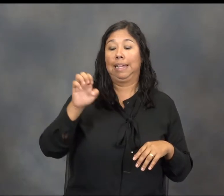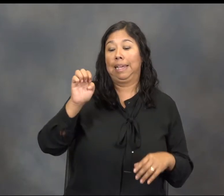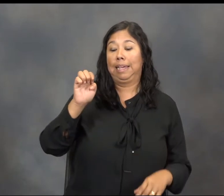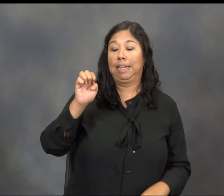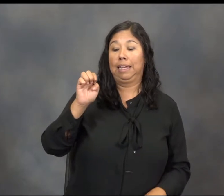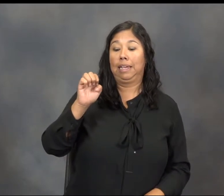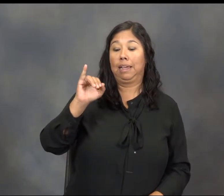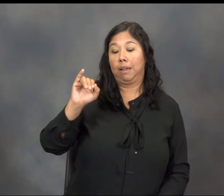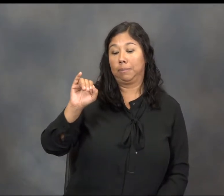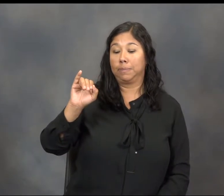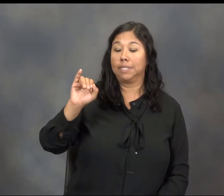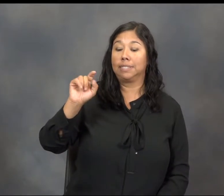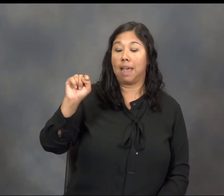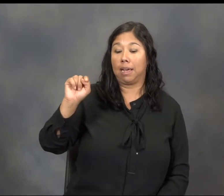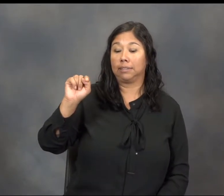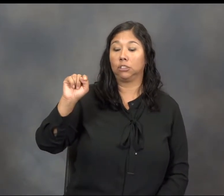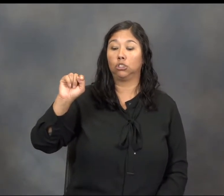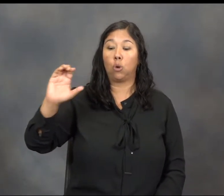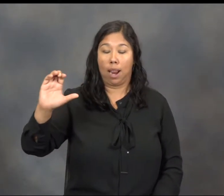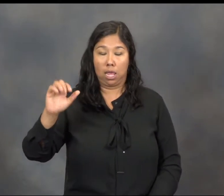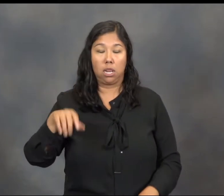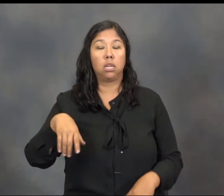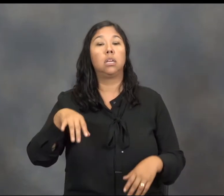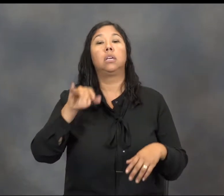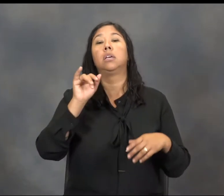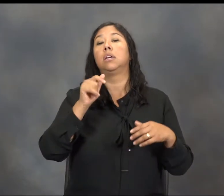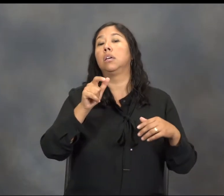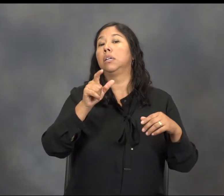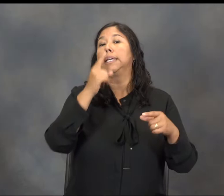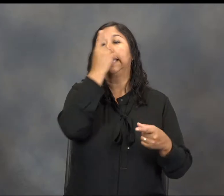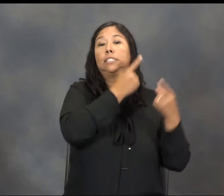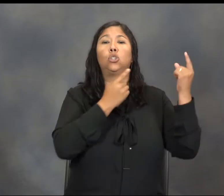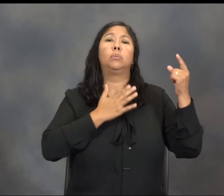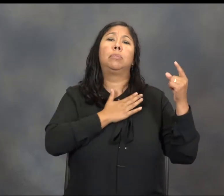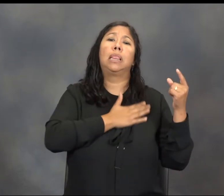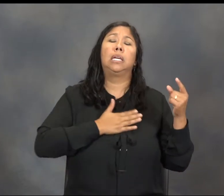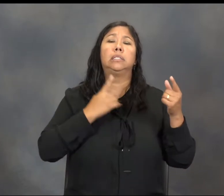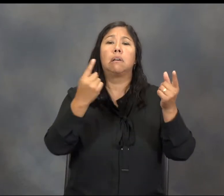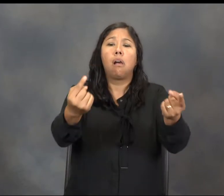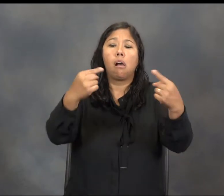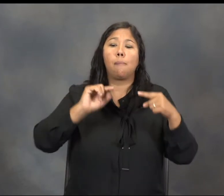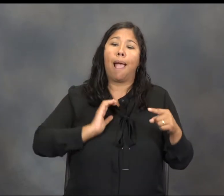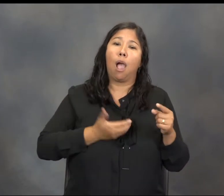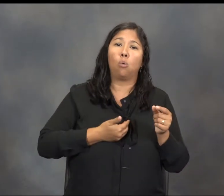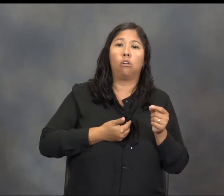Please consider coming to Community Action Duluth to get your taxes done for free.